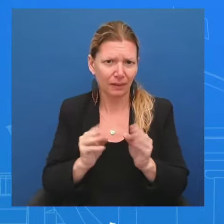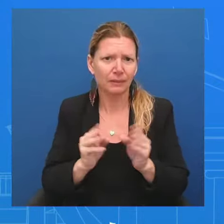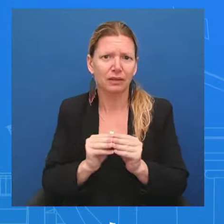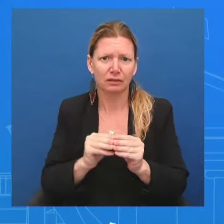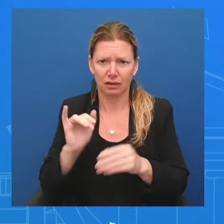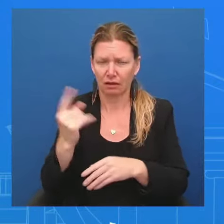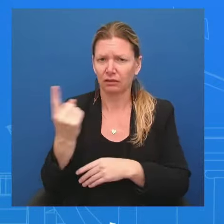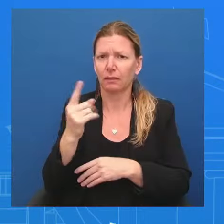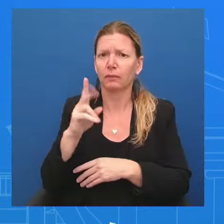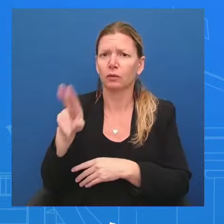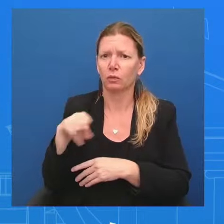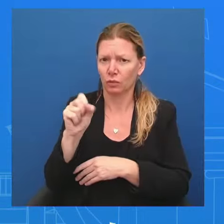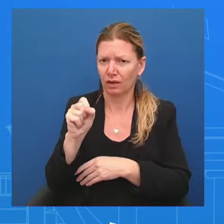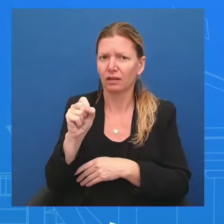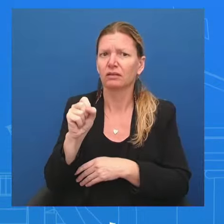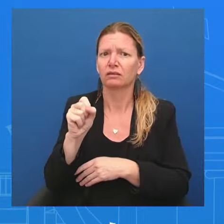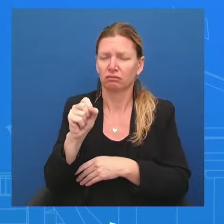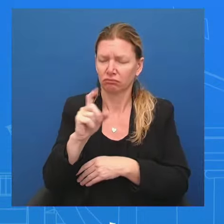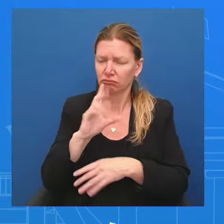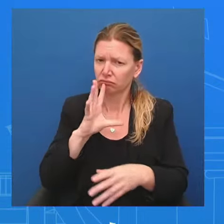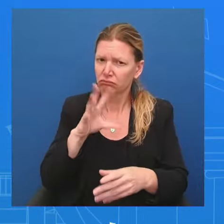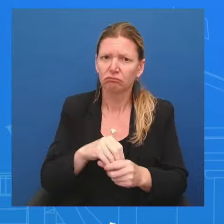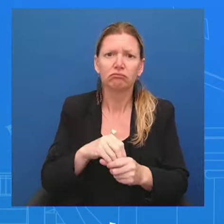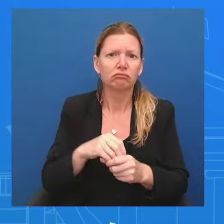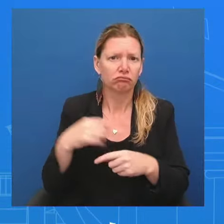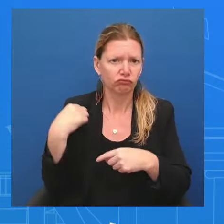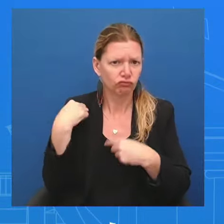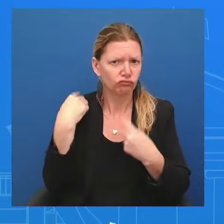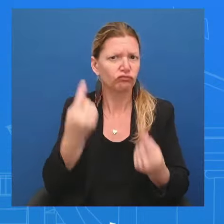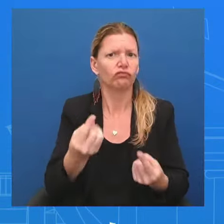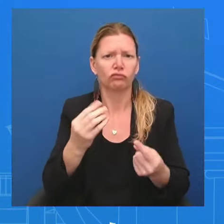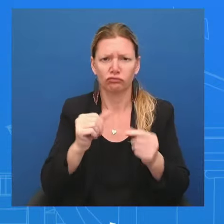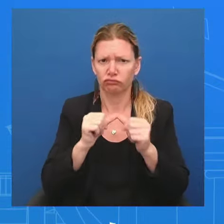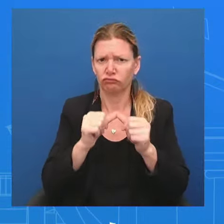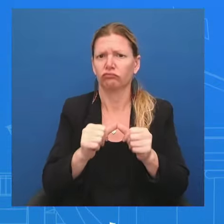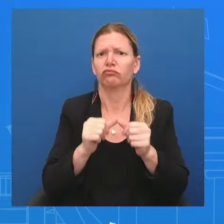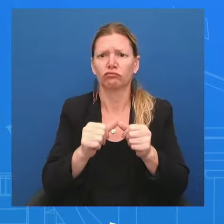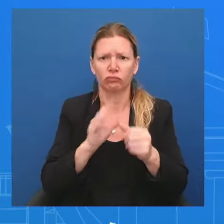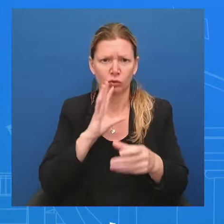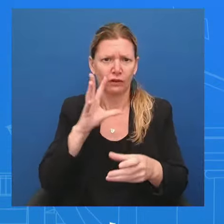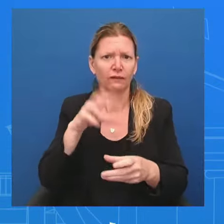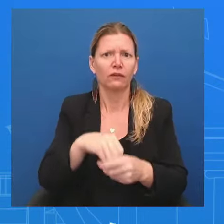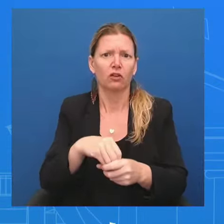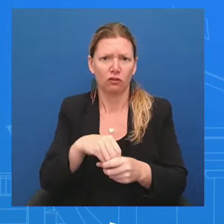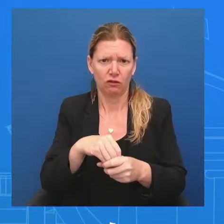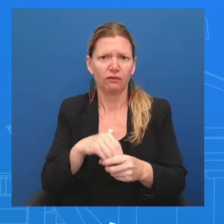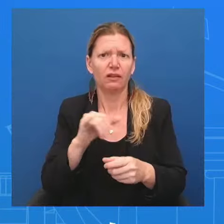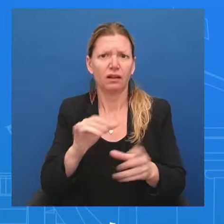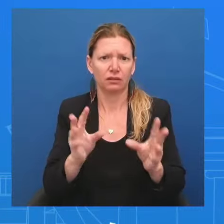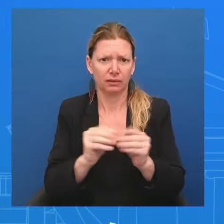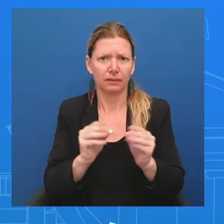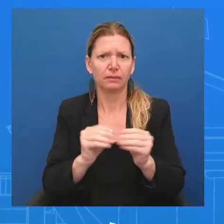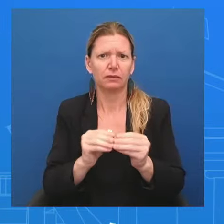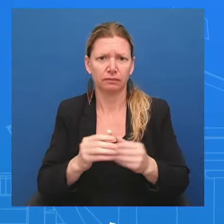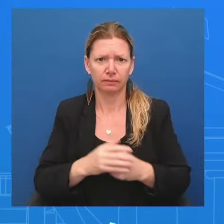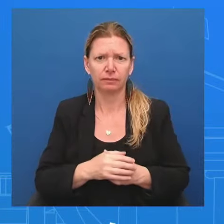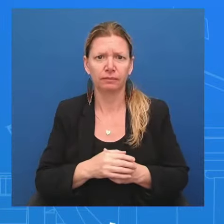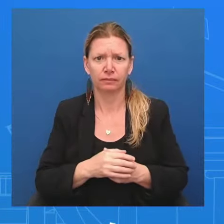and we will continue to be represented in the summit, including the upcoming one. Although I don't -- The Press: the President?